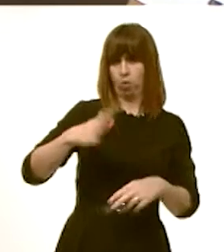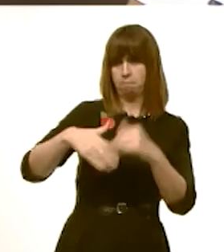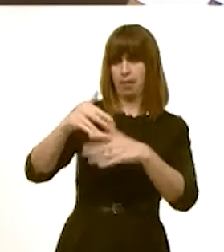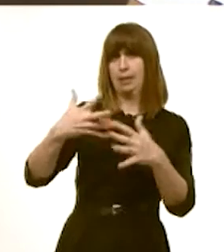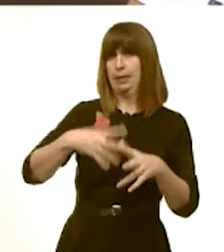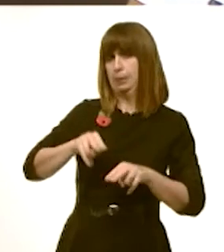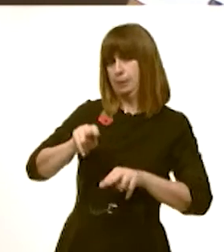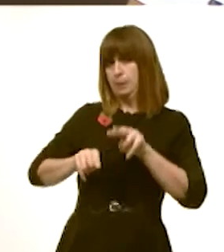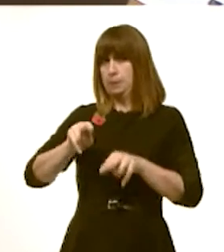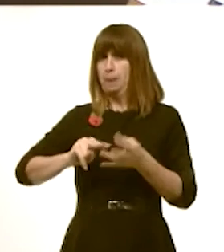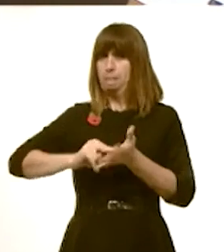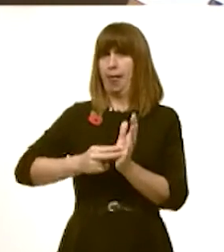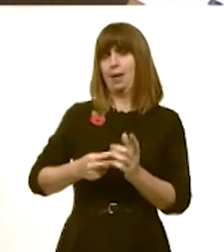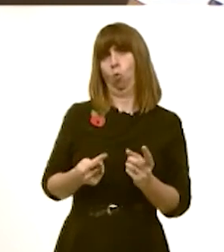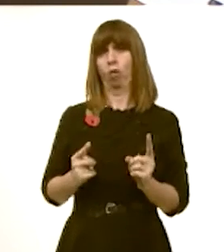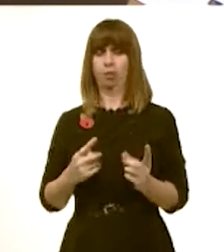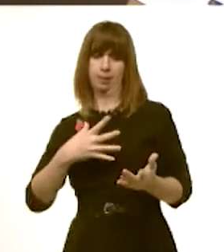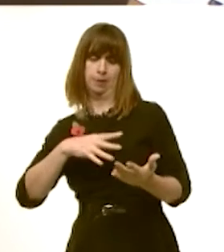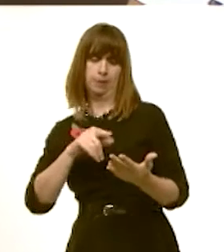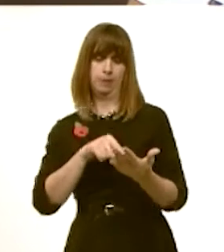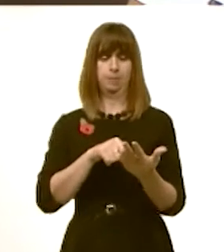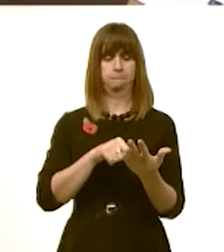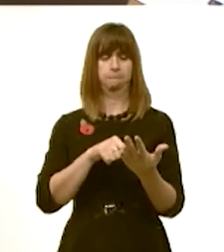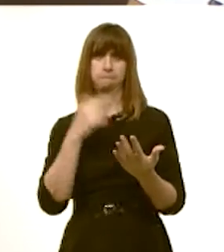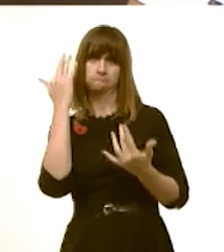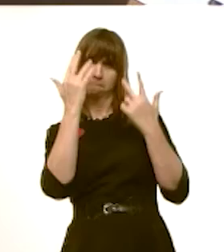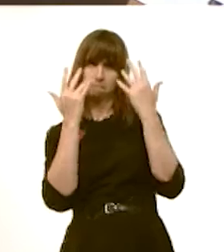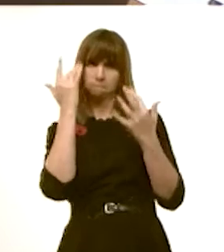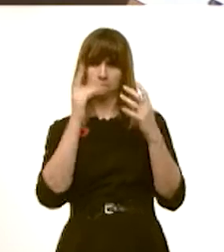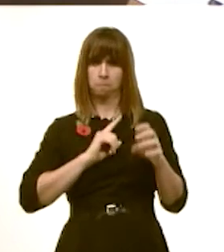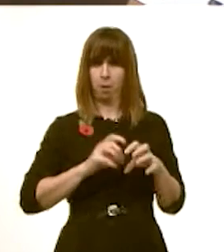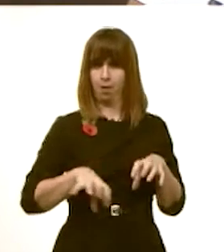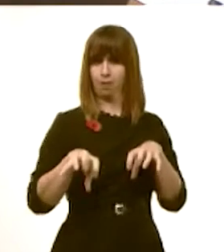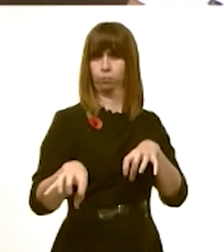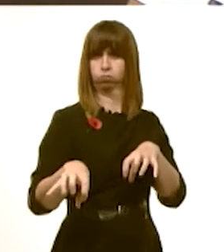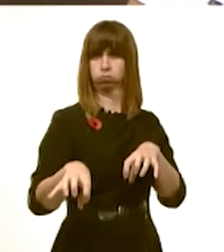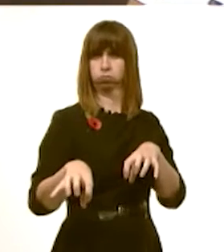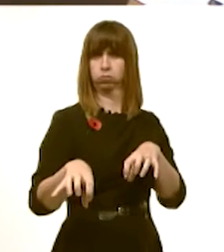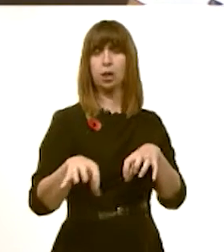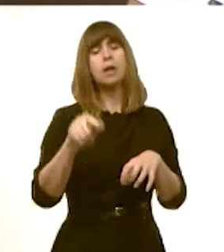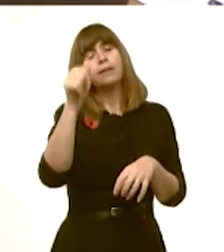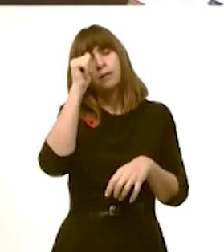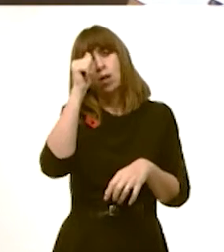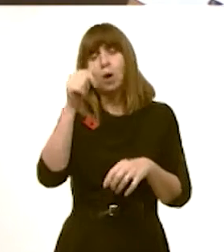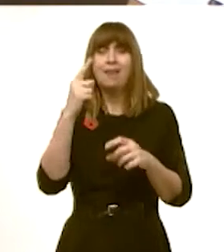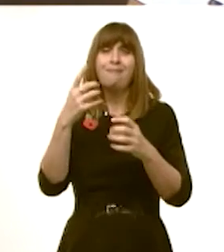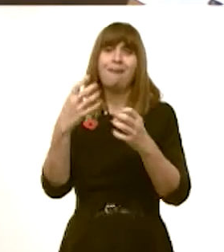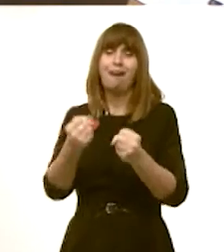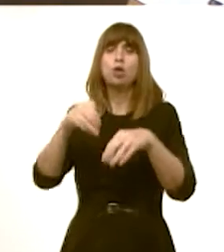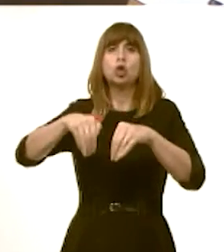planning authorities should consider as they give permission for large-scale developments. And thereís no doubt that, where you have large out-of-town shopping centres, there